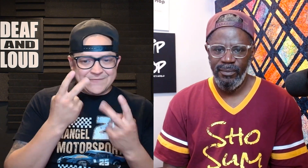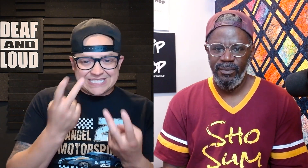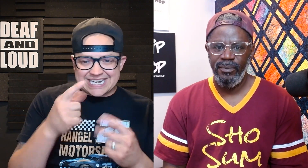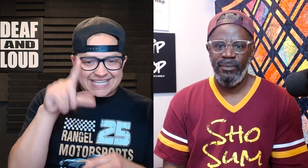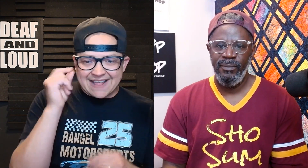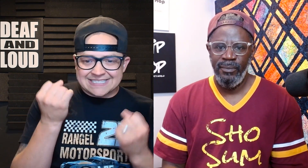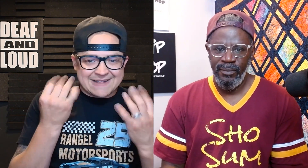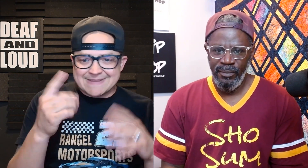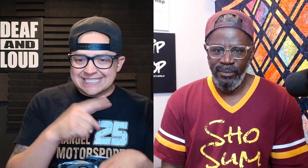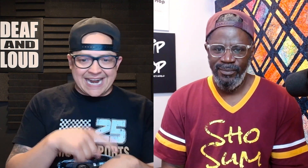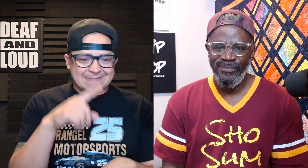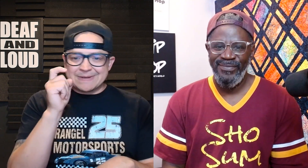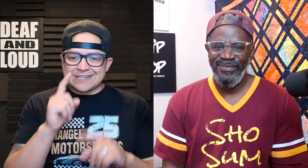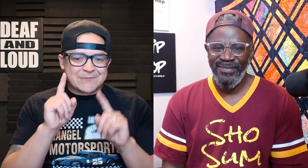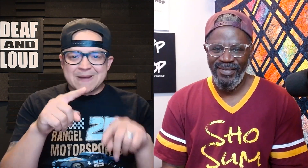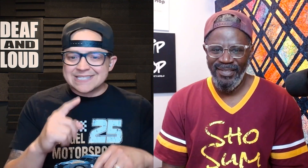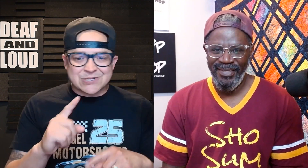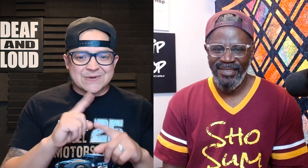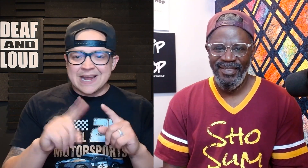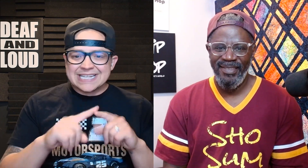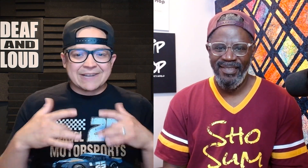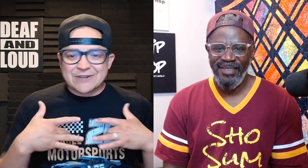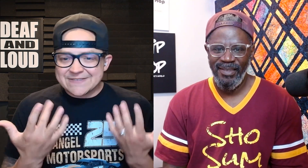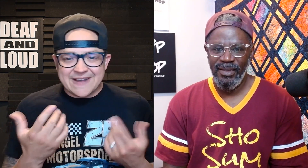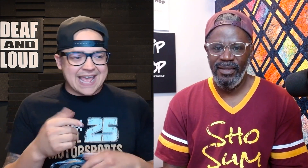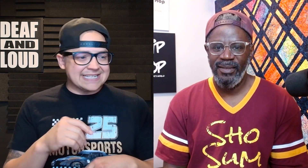visited Gallaudet many times, because you've been to different events